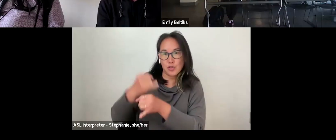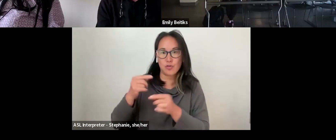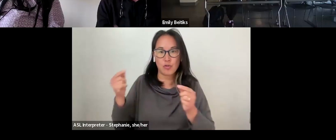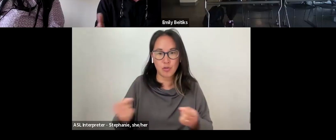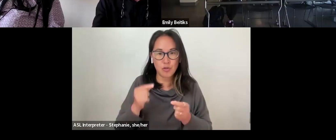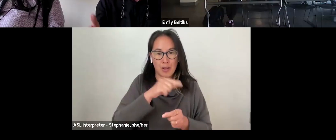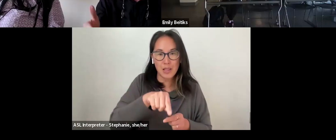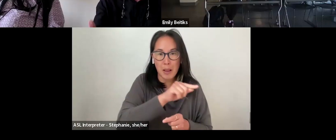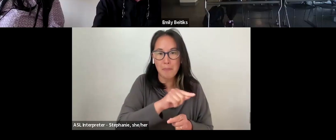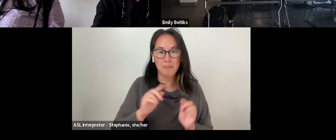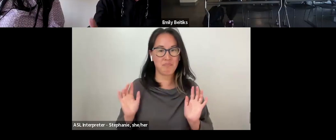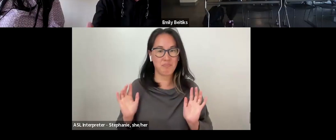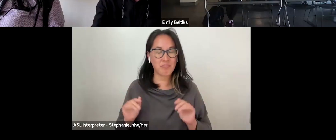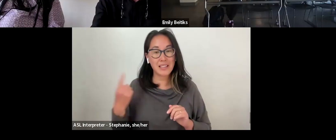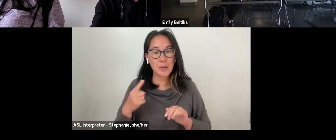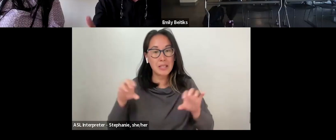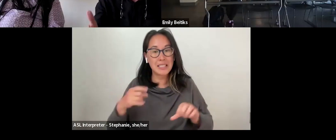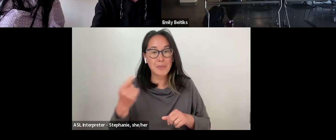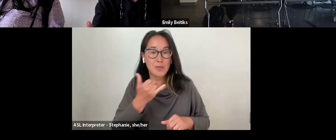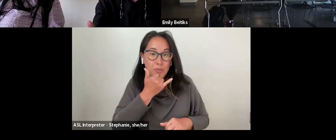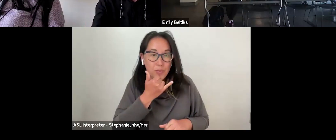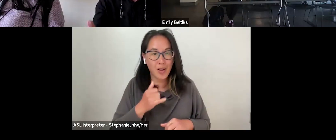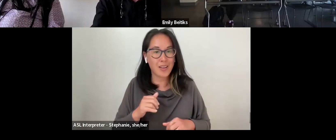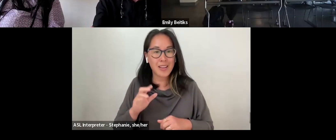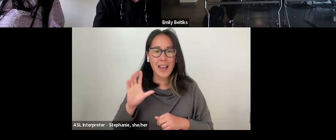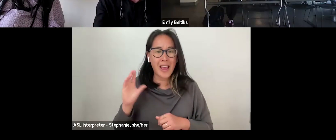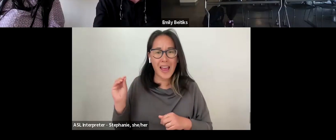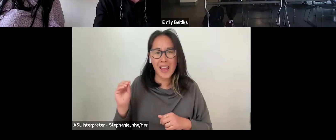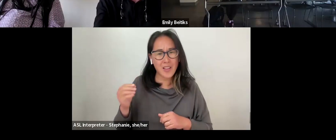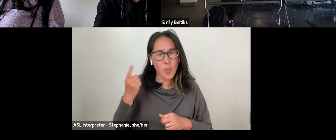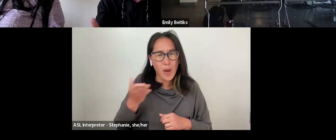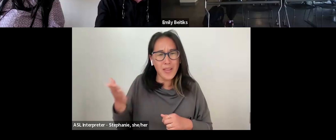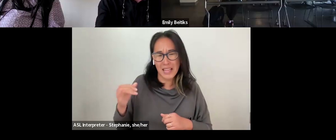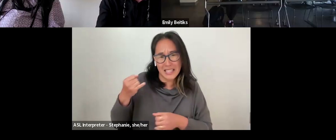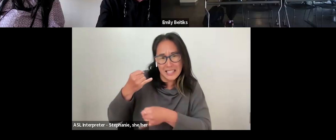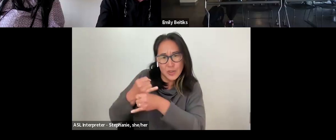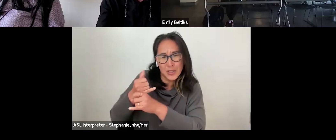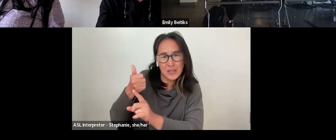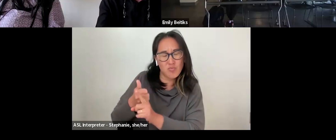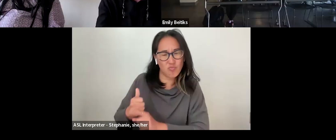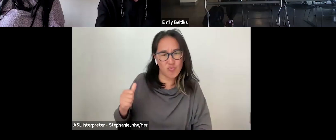And this is the one thing that research institutions just will not do. Absolutely refuse.